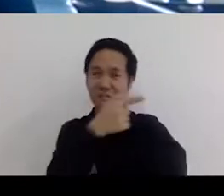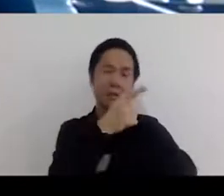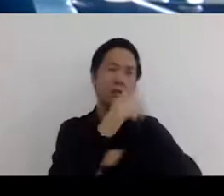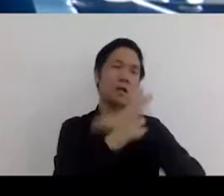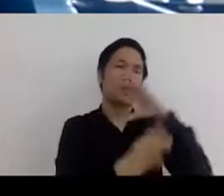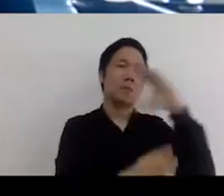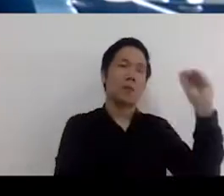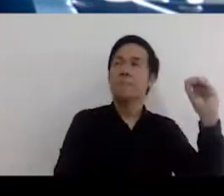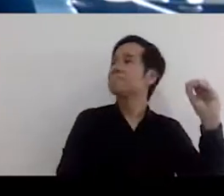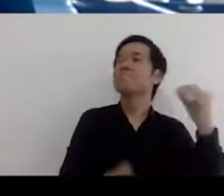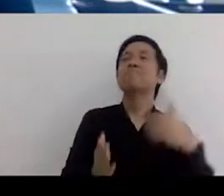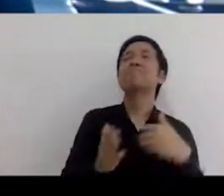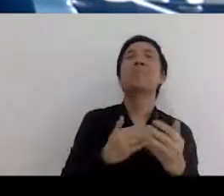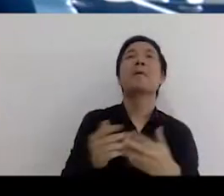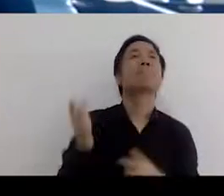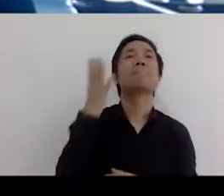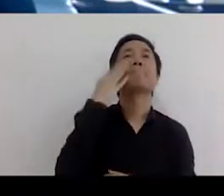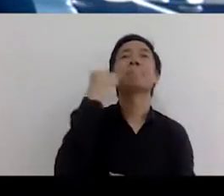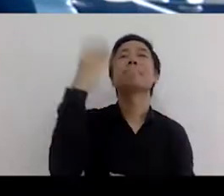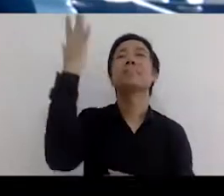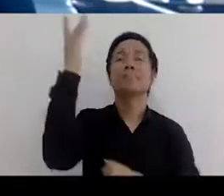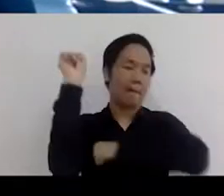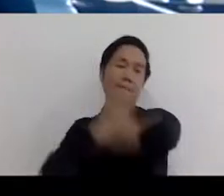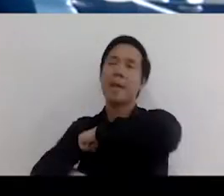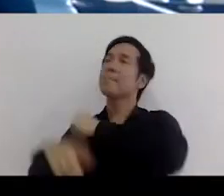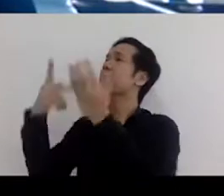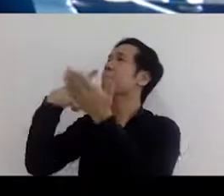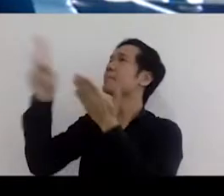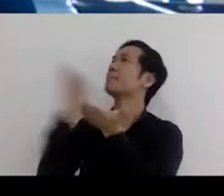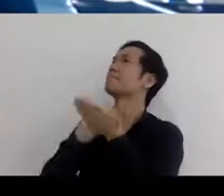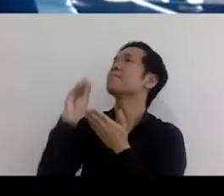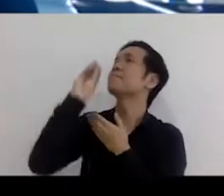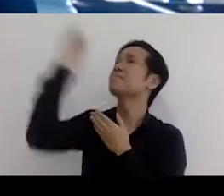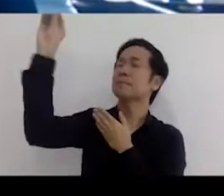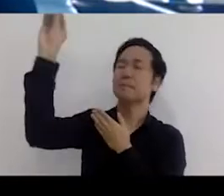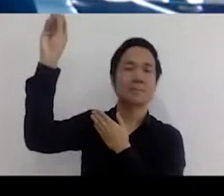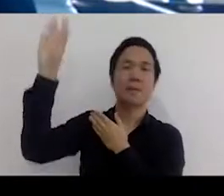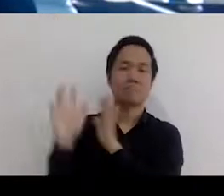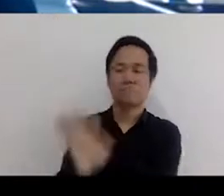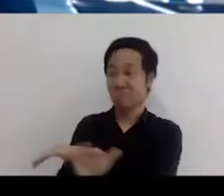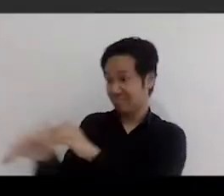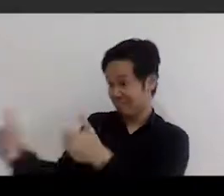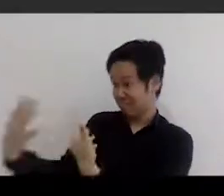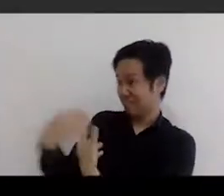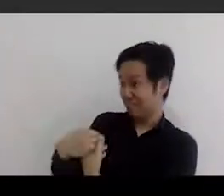we have to include them everywhere, including in our own organizations. I will stop here. Kaveh, thank you very much.